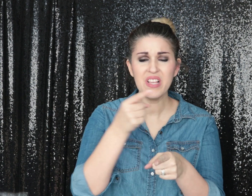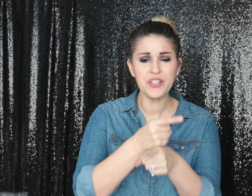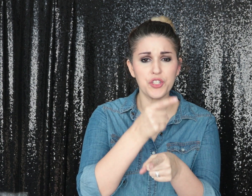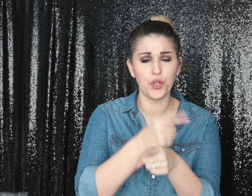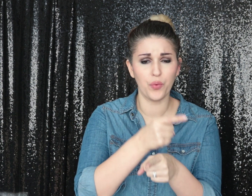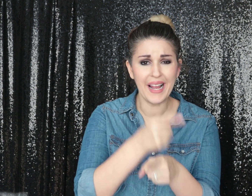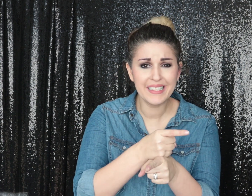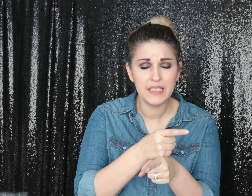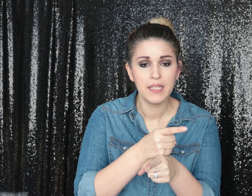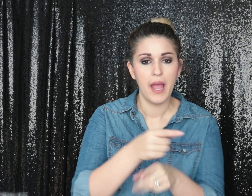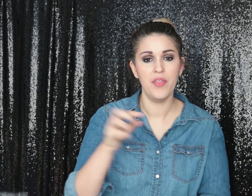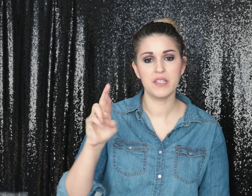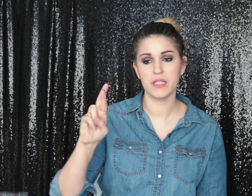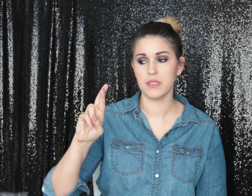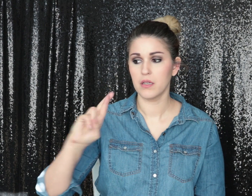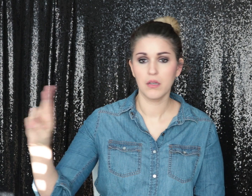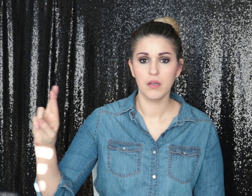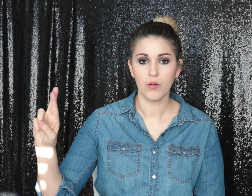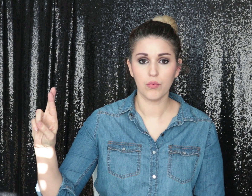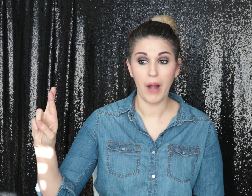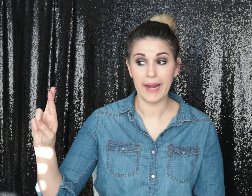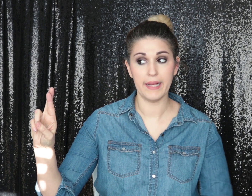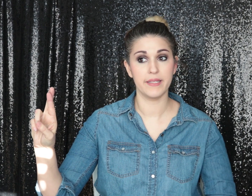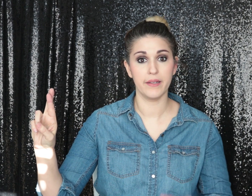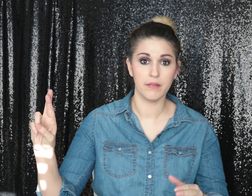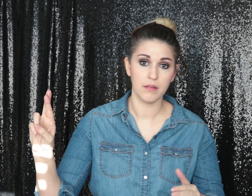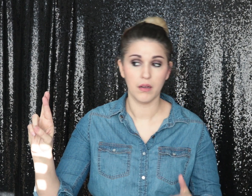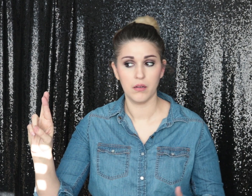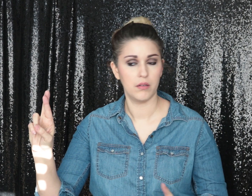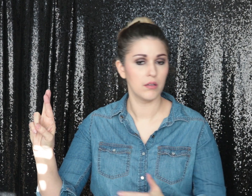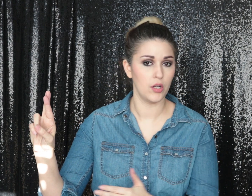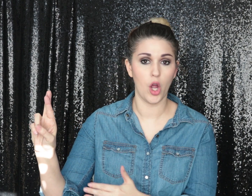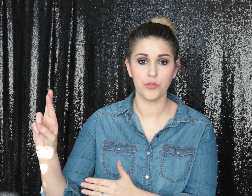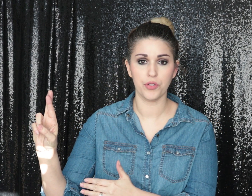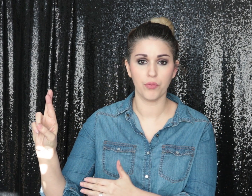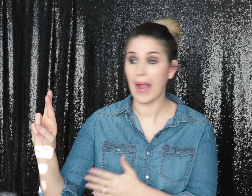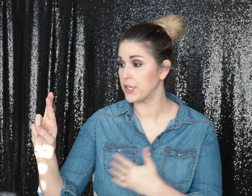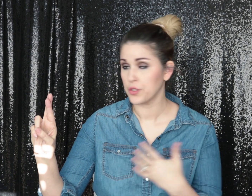This is correct and this is right as in go to the right turn,